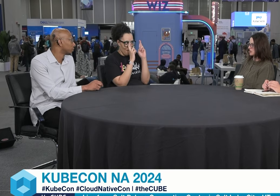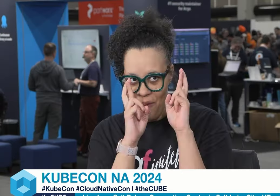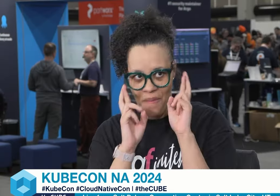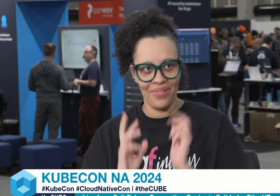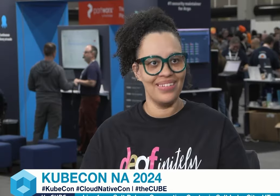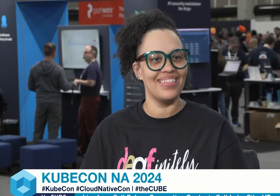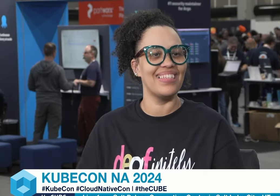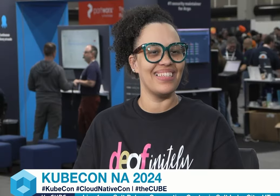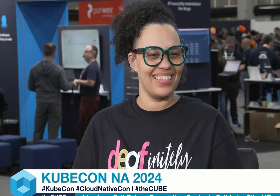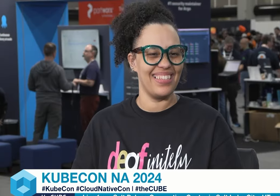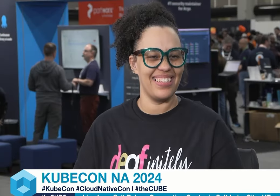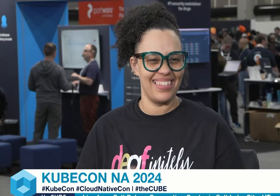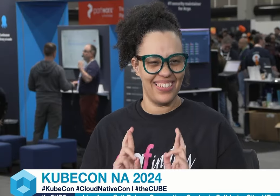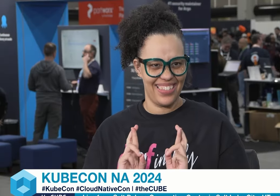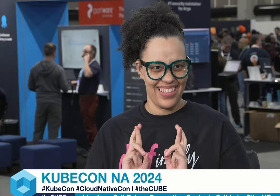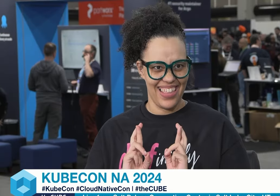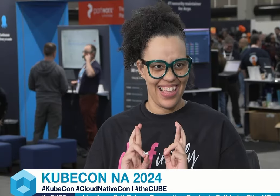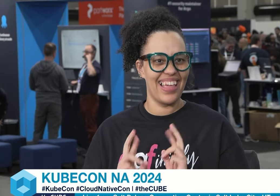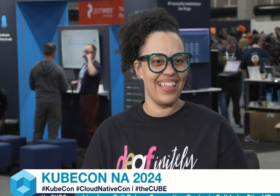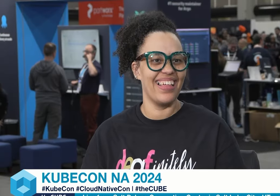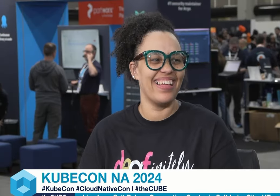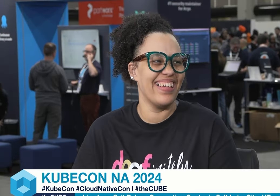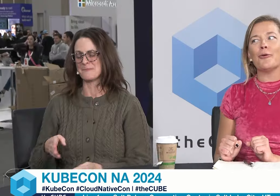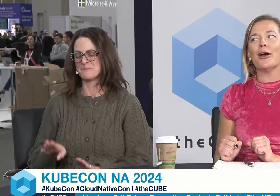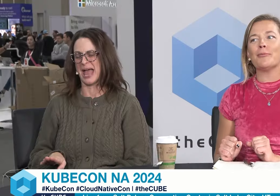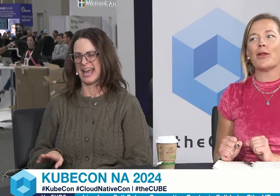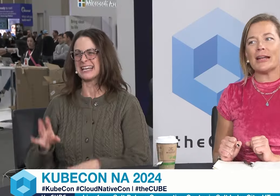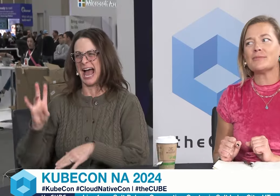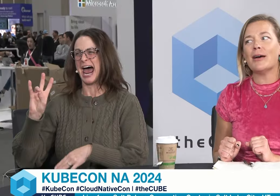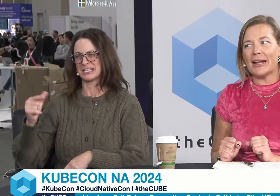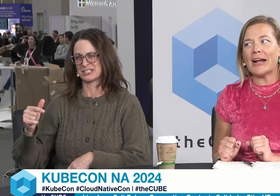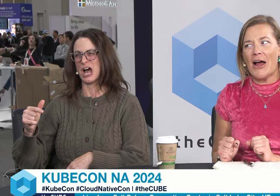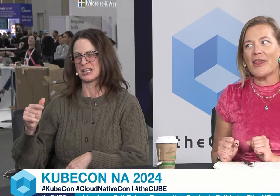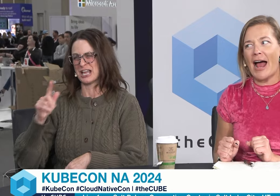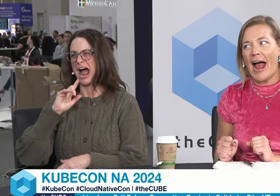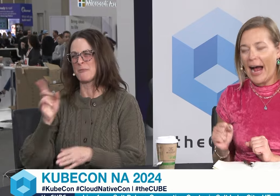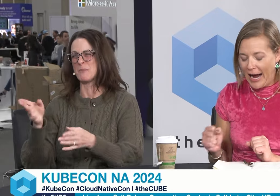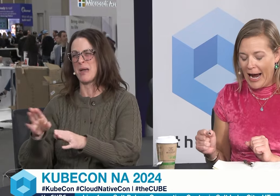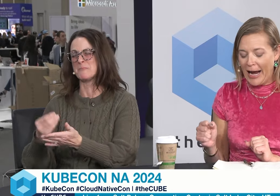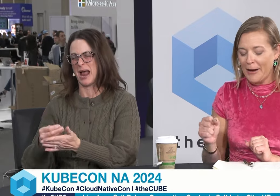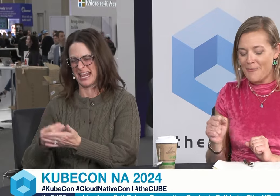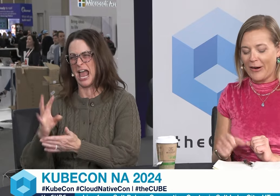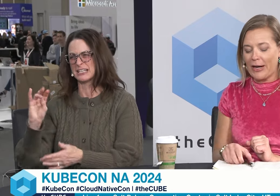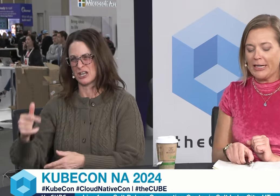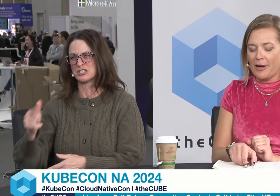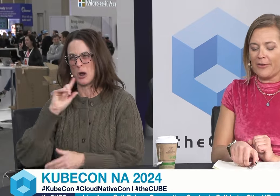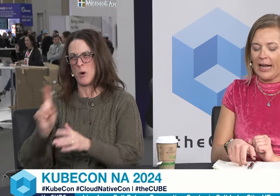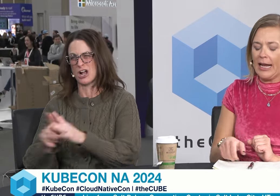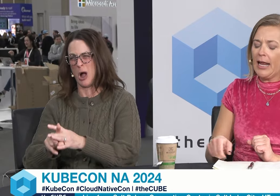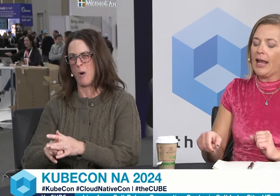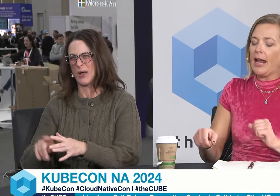Well, I hope so. I hope so. I bet. So I would place money on that. I am very confident.